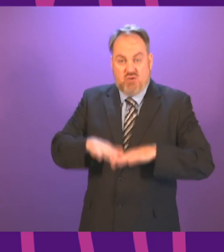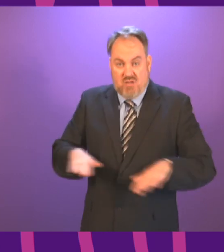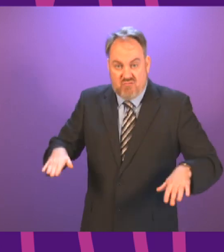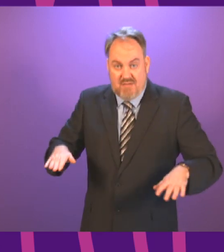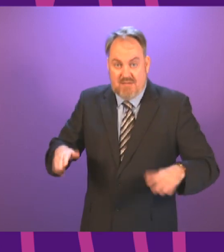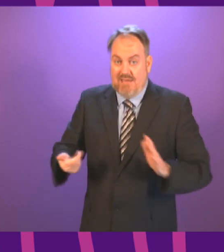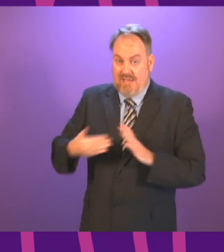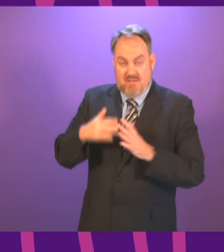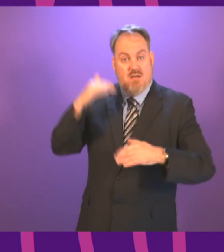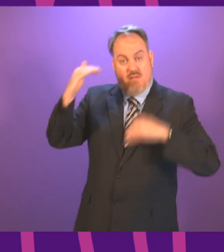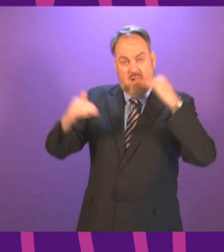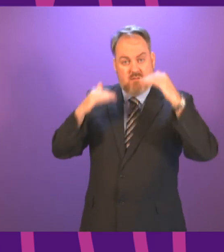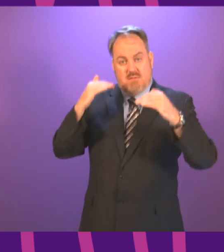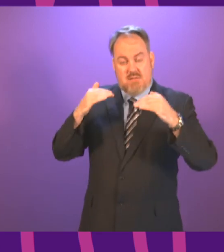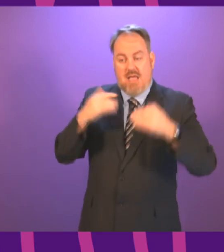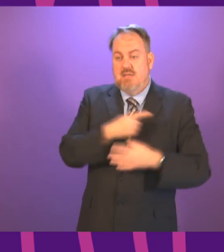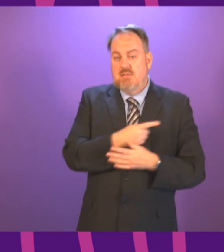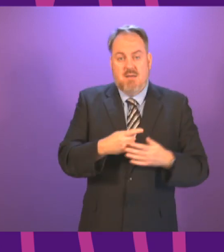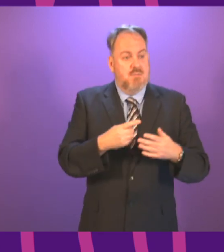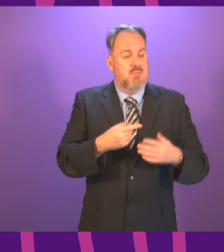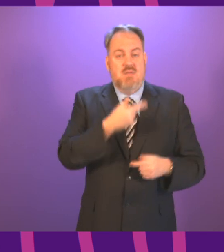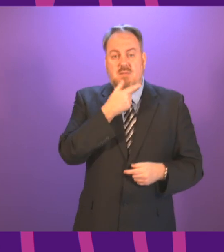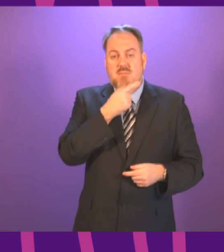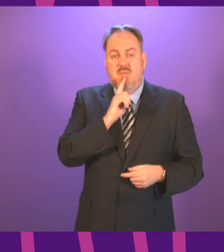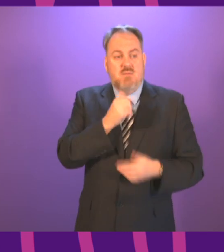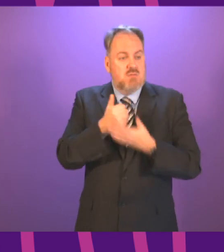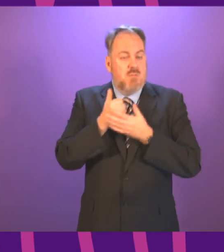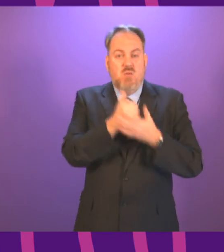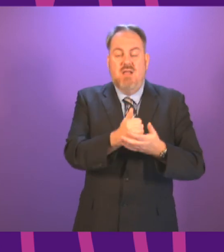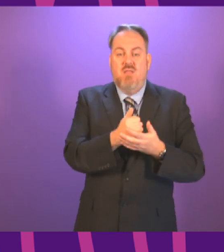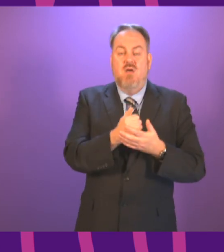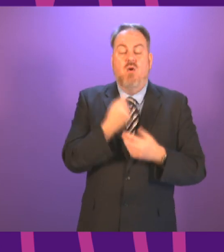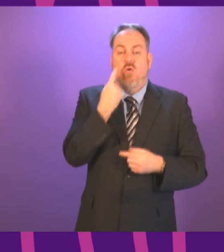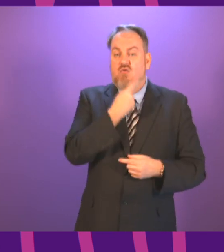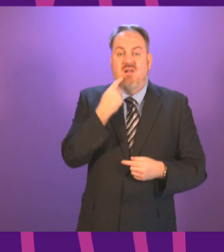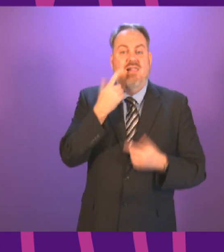for children and adults in key priority groups. That includes the oral health community challenge